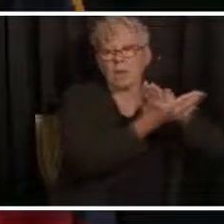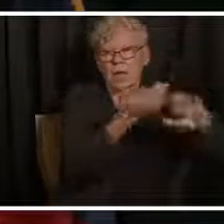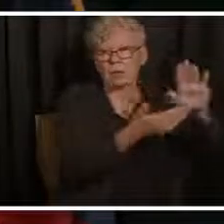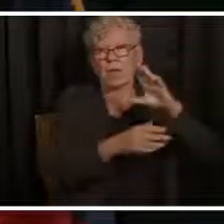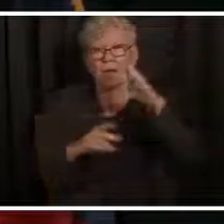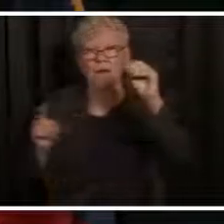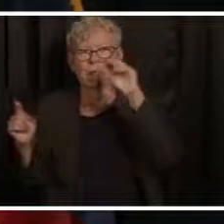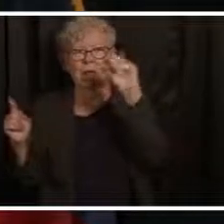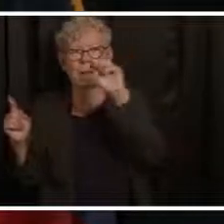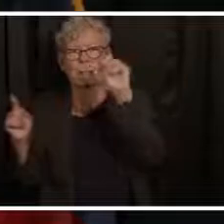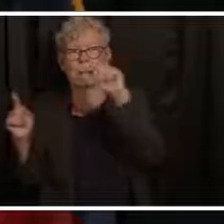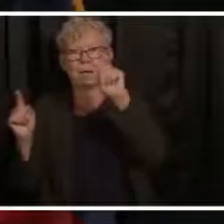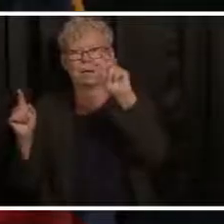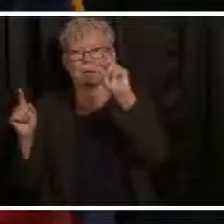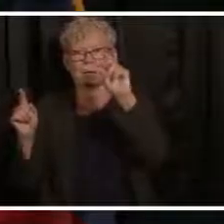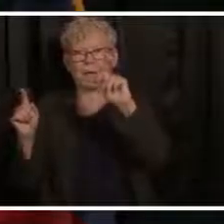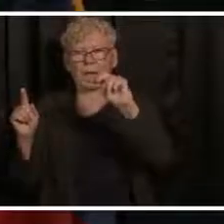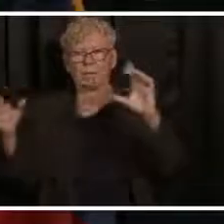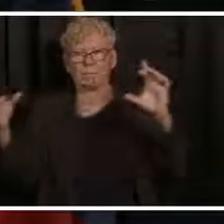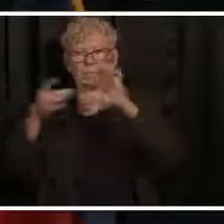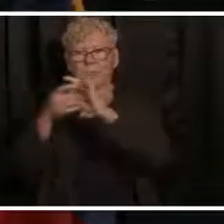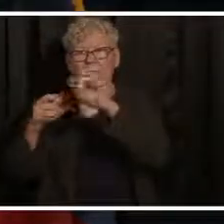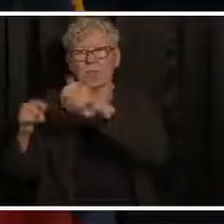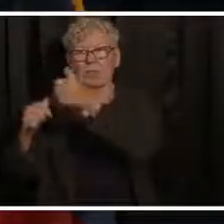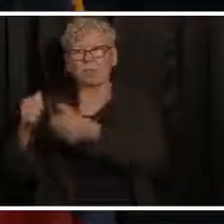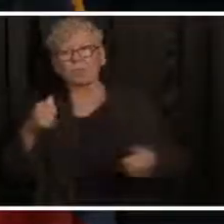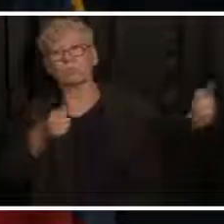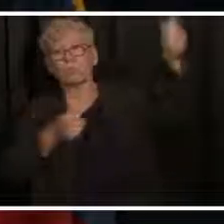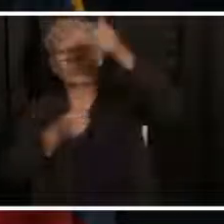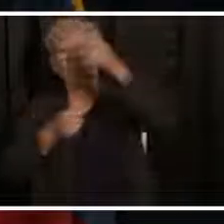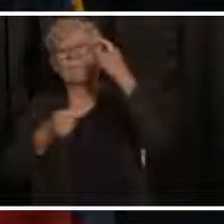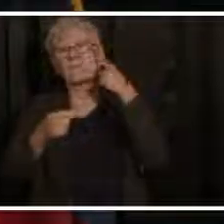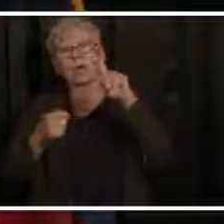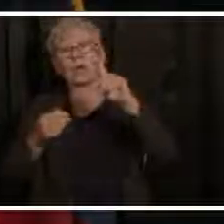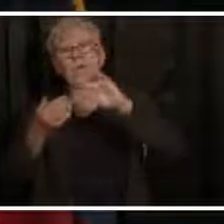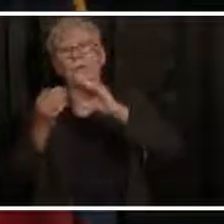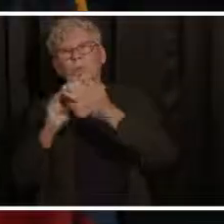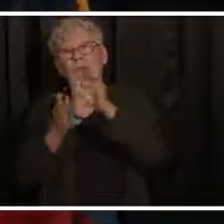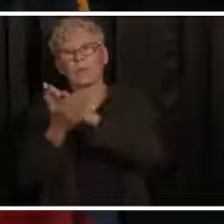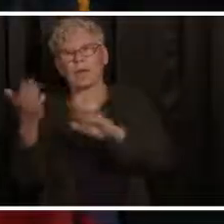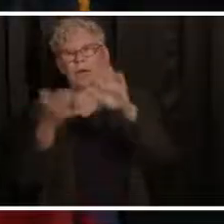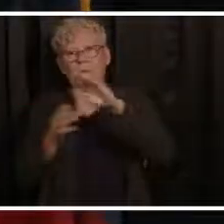chancellor of Colorado's Community College system, Joe Garcia. Thank